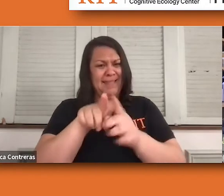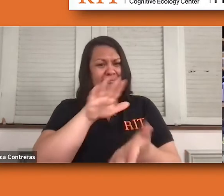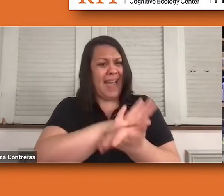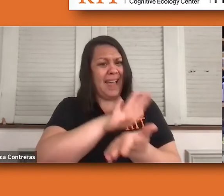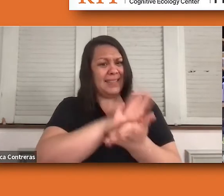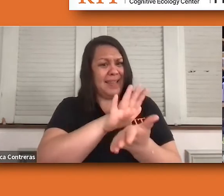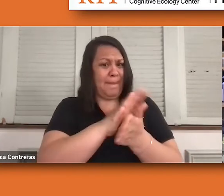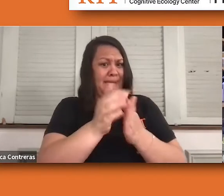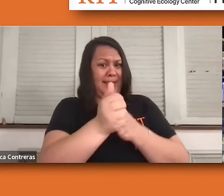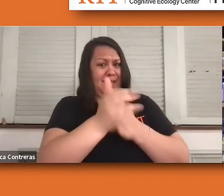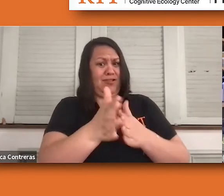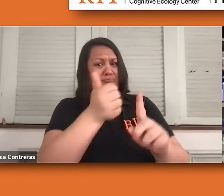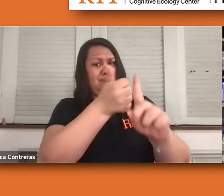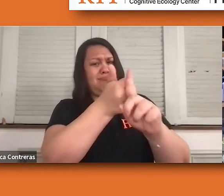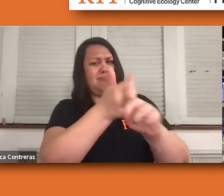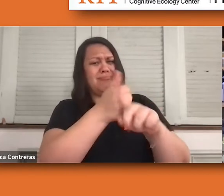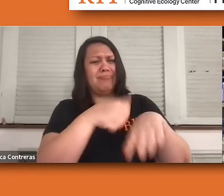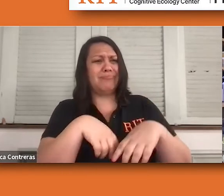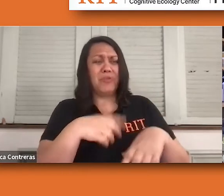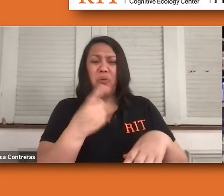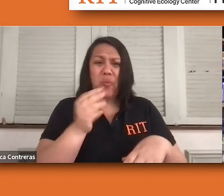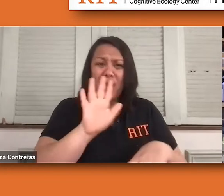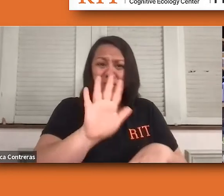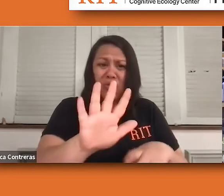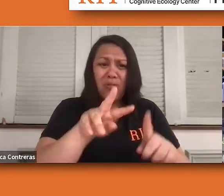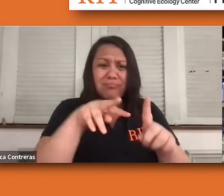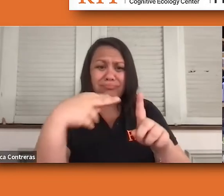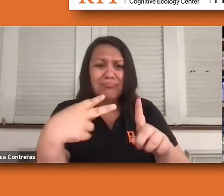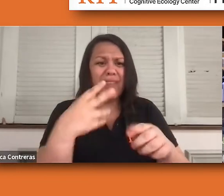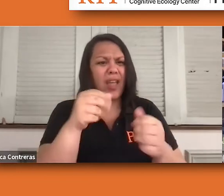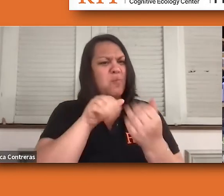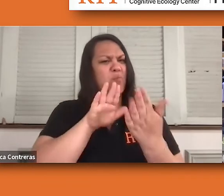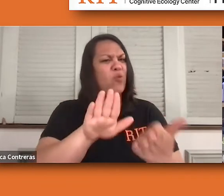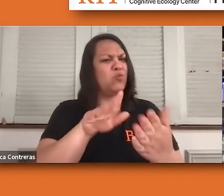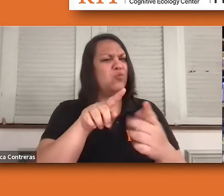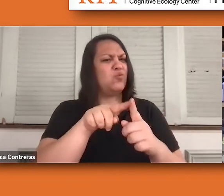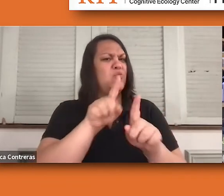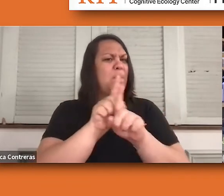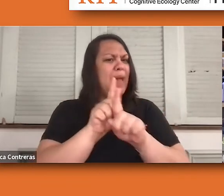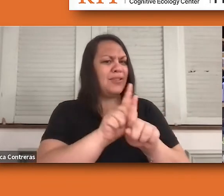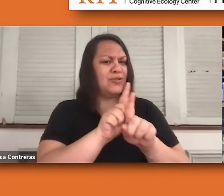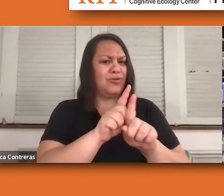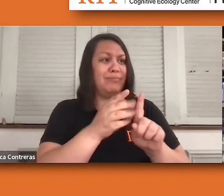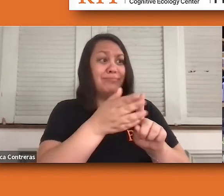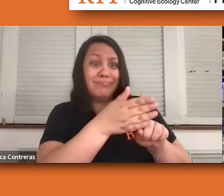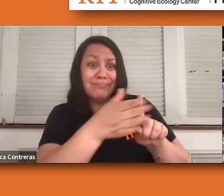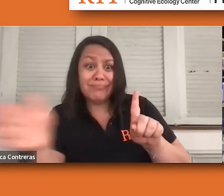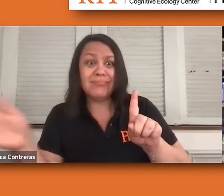So, as an academic leader yourself, what is your perspective and approaches on mentoring